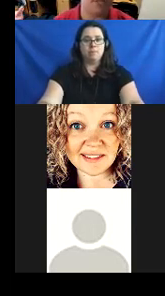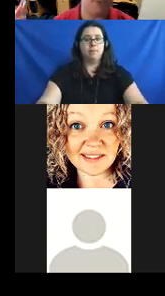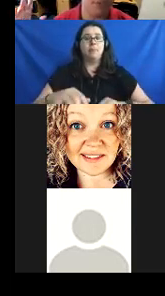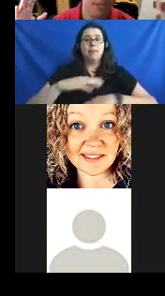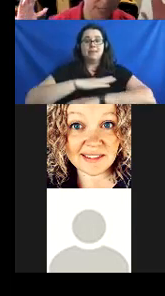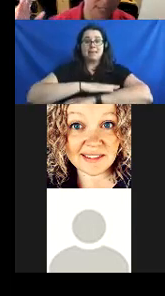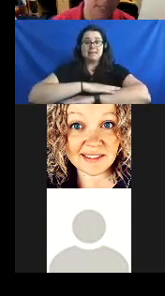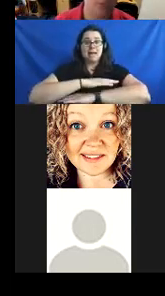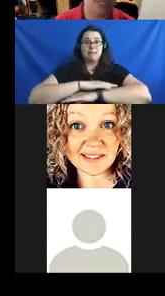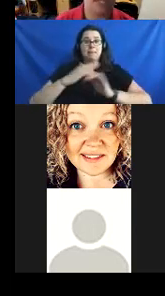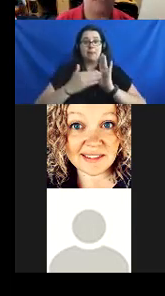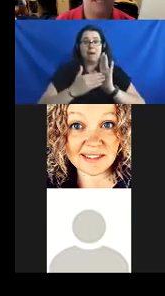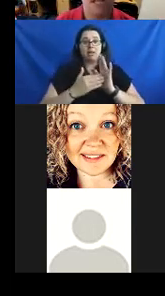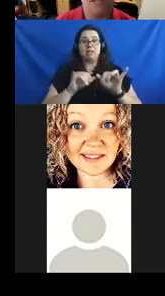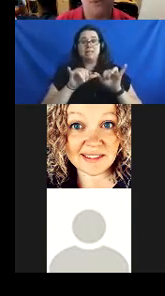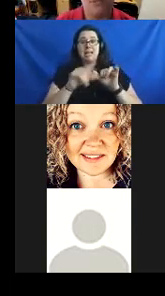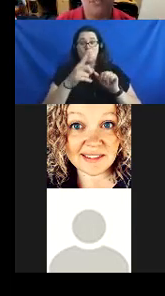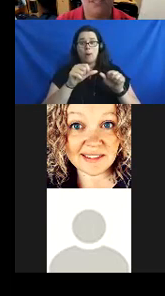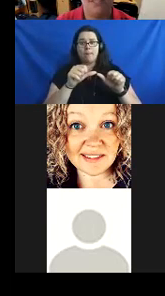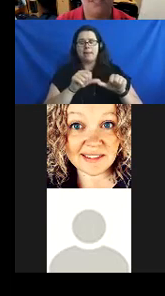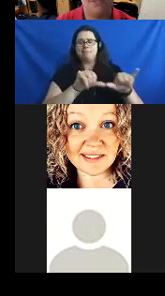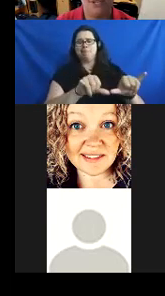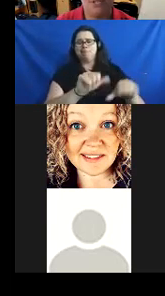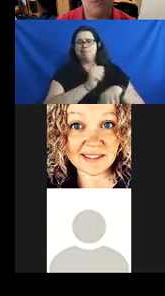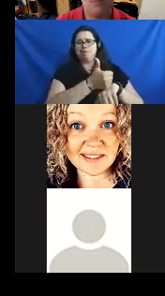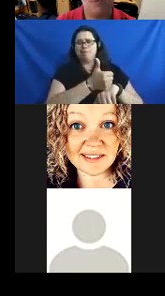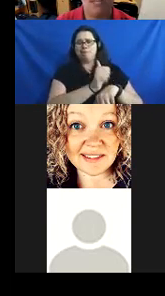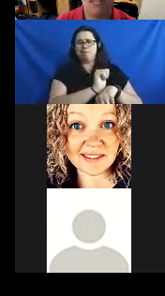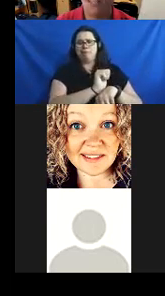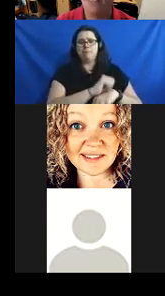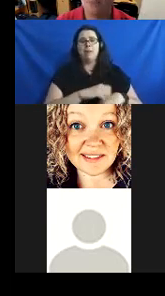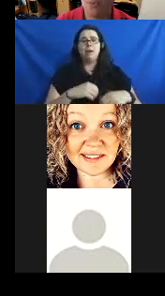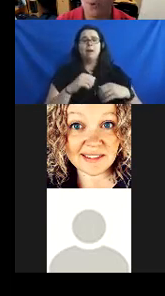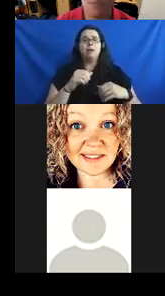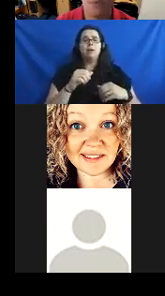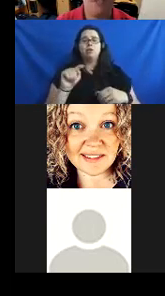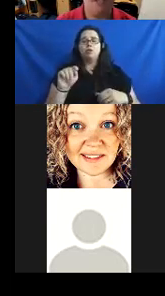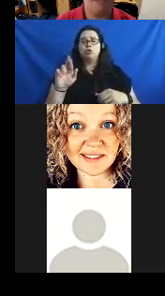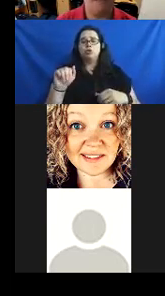SIT IN ONE PLACE. YOU KNOW, THE TRANSPORTABLE AND EVEN PORTABLE THE FEATURES